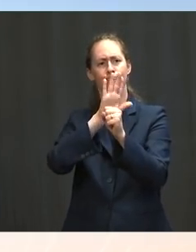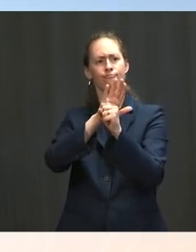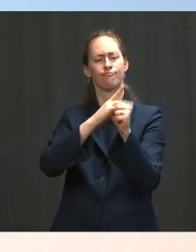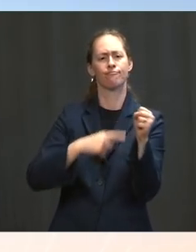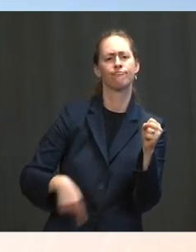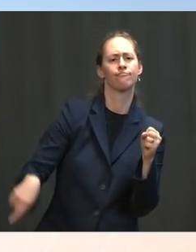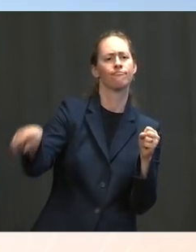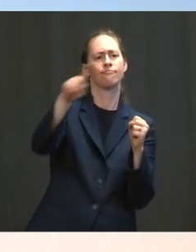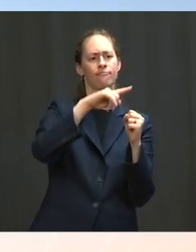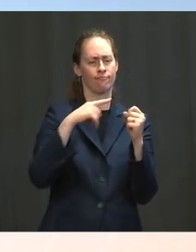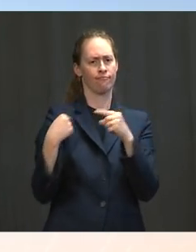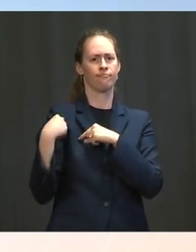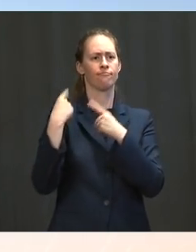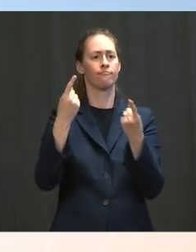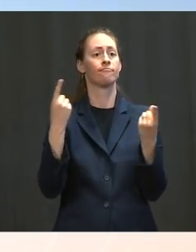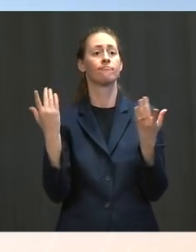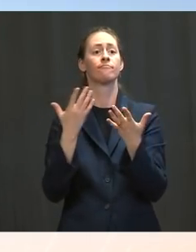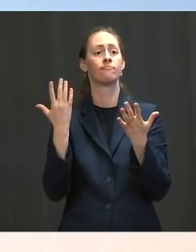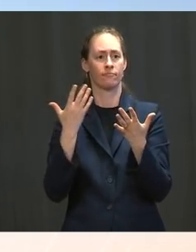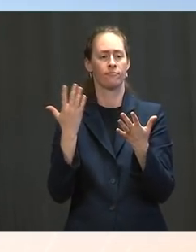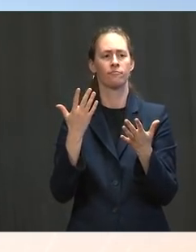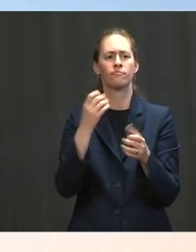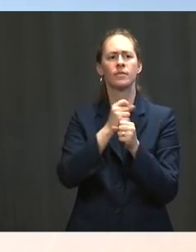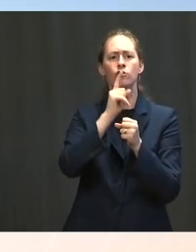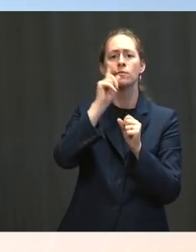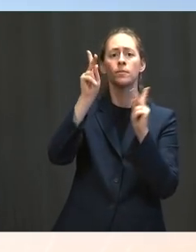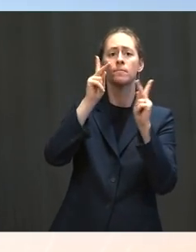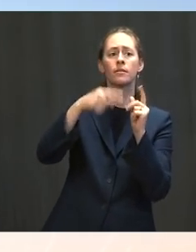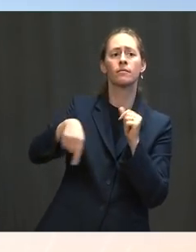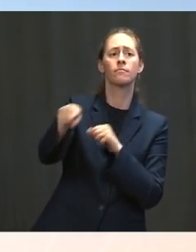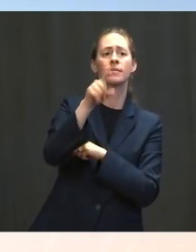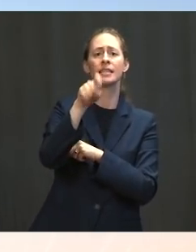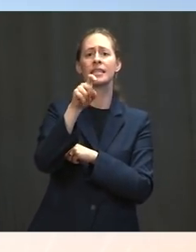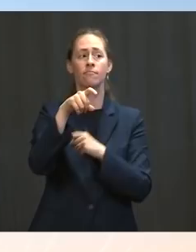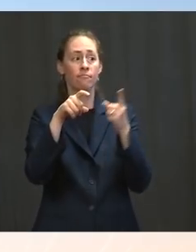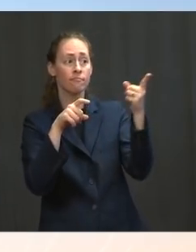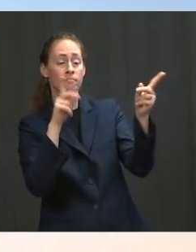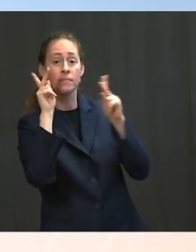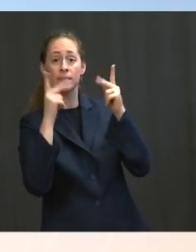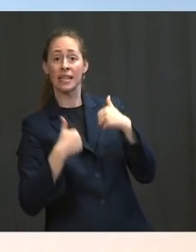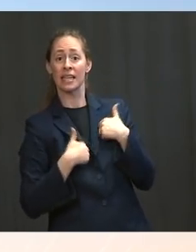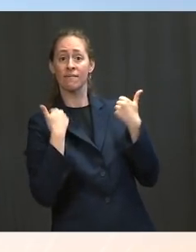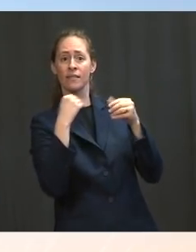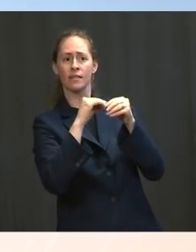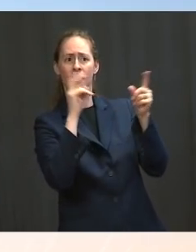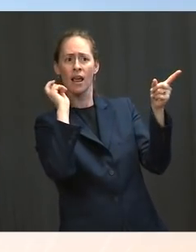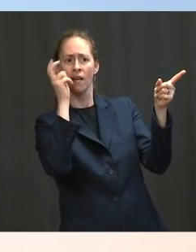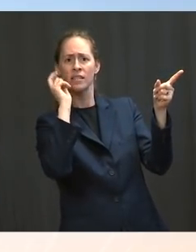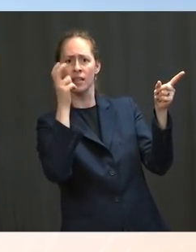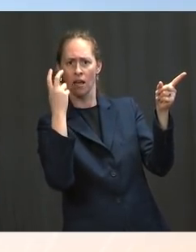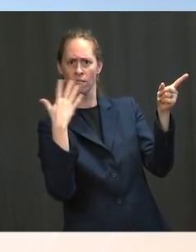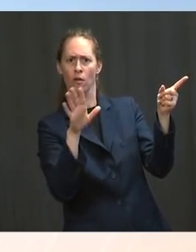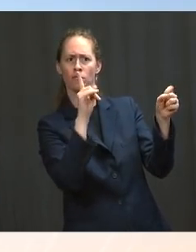and humanitarian assistance in Afghanistan. But if the Taliban were to take over the government again,